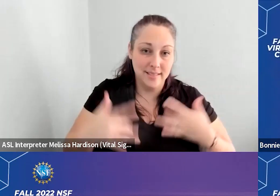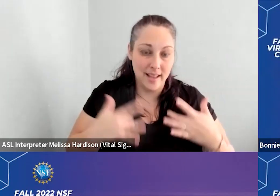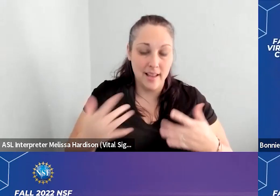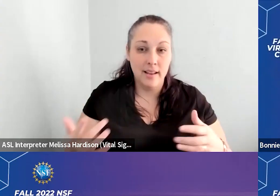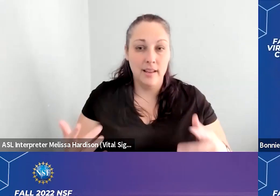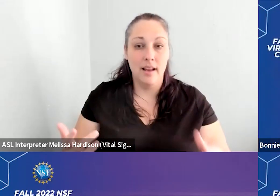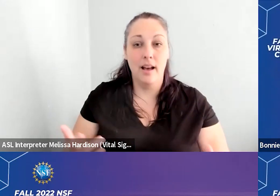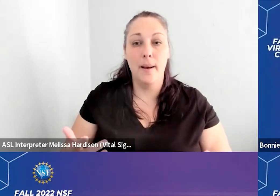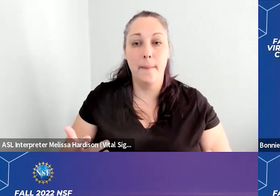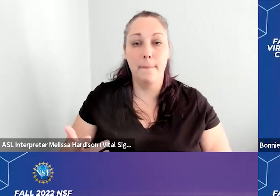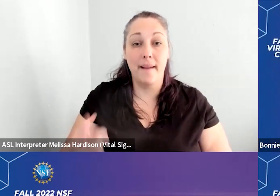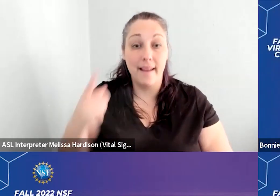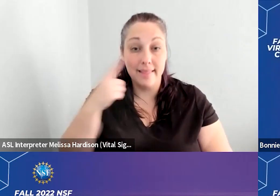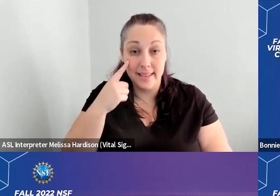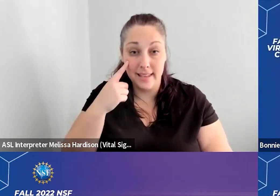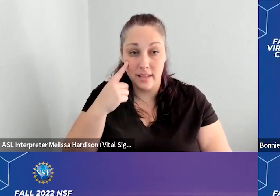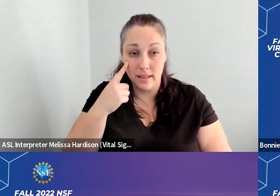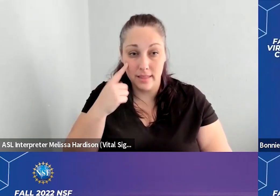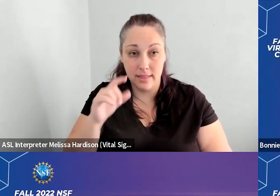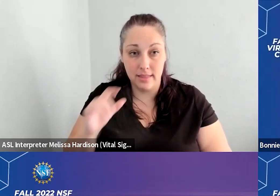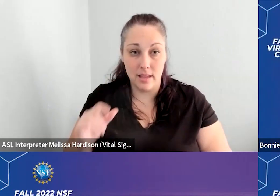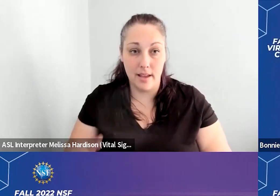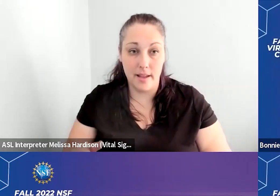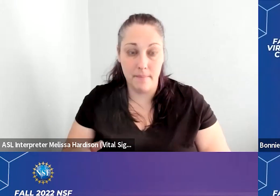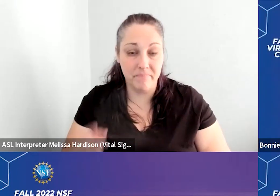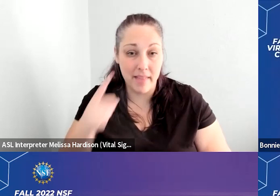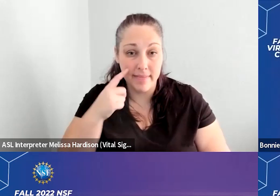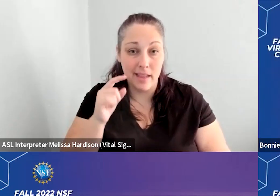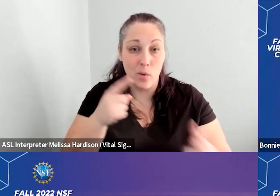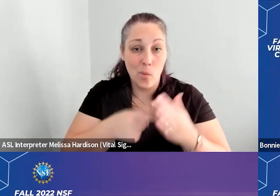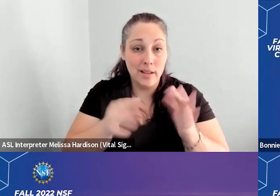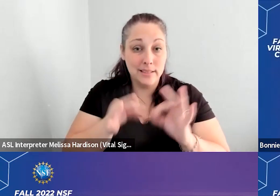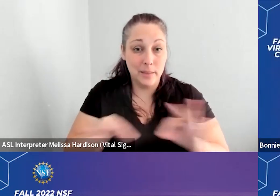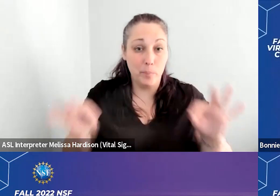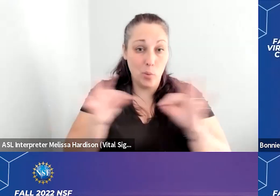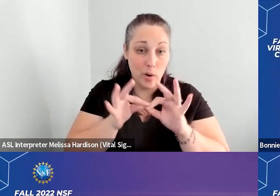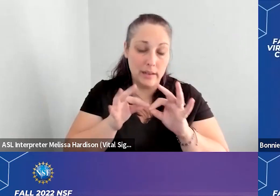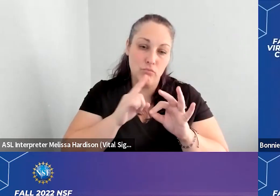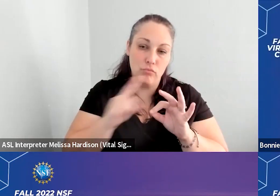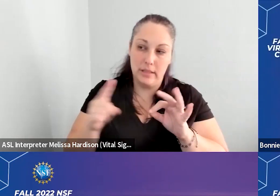I think that what is important, which aligns with what the last question was asking,